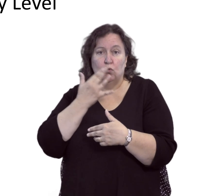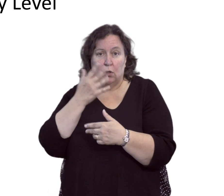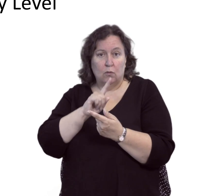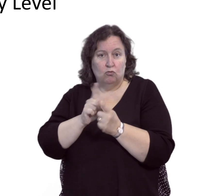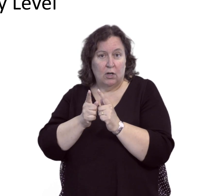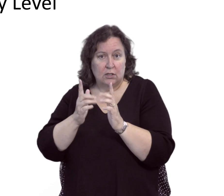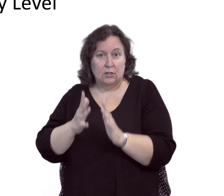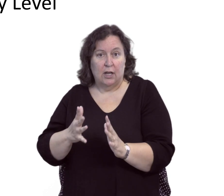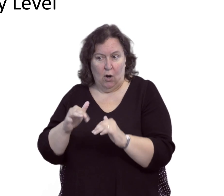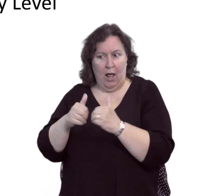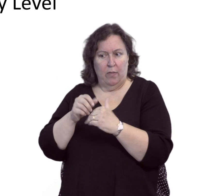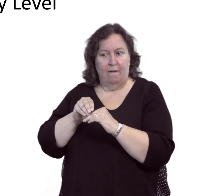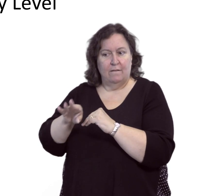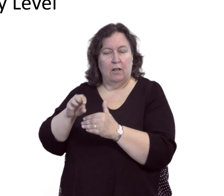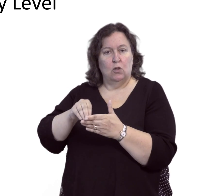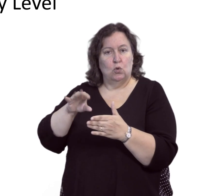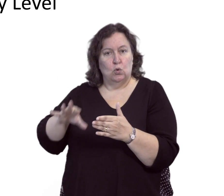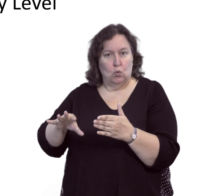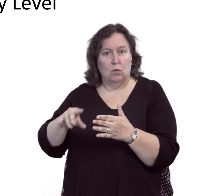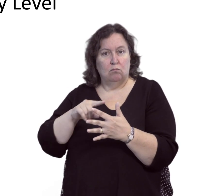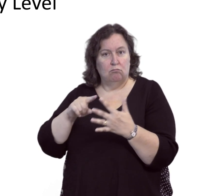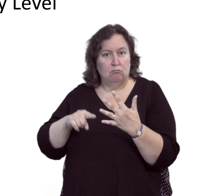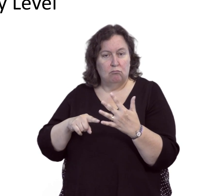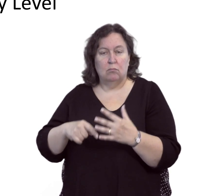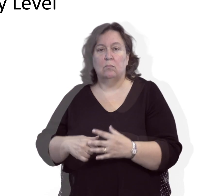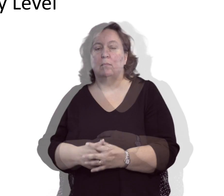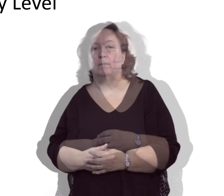or cued English transliterator affects the student.